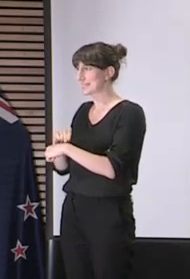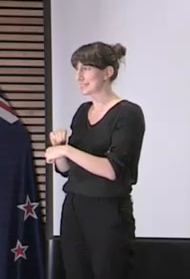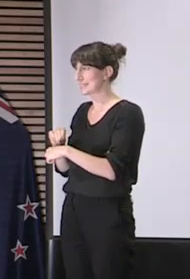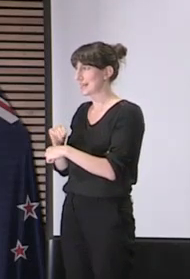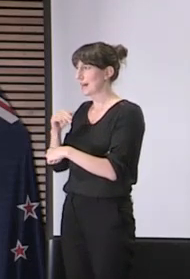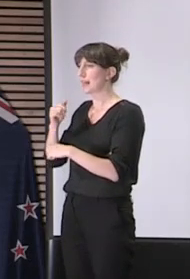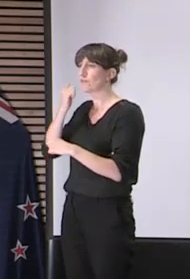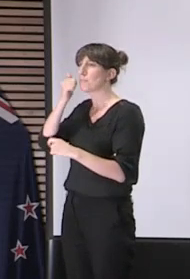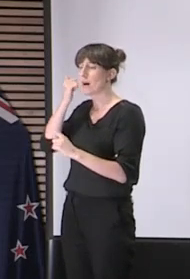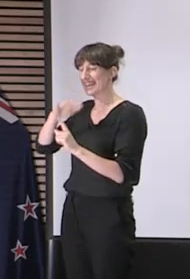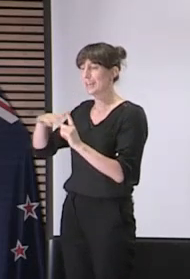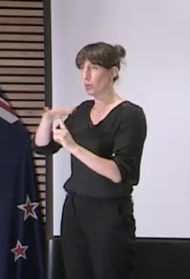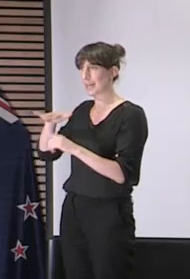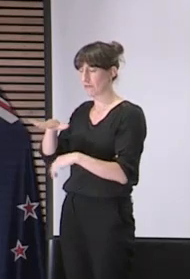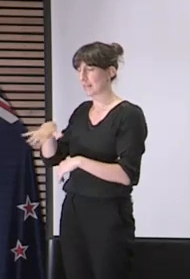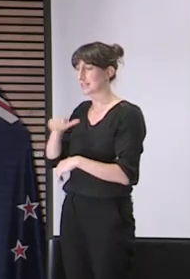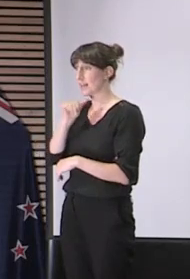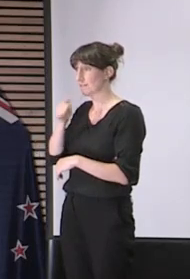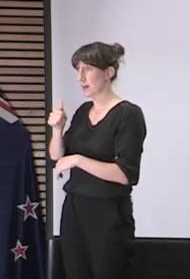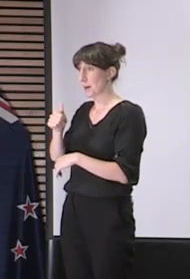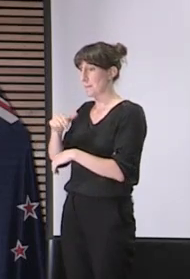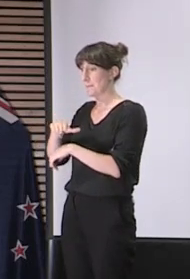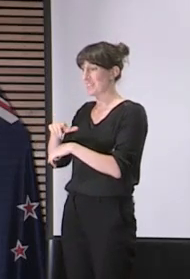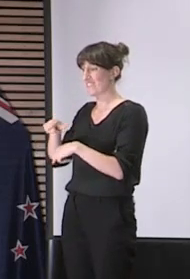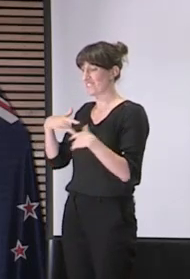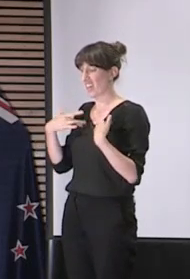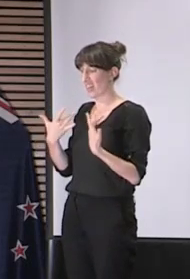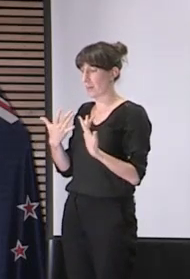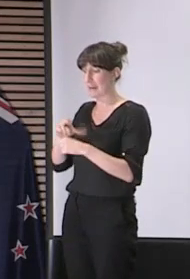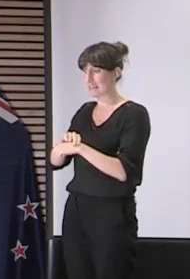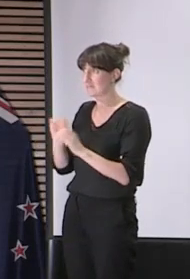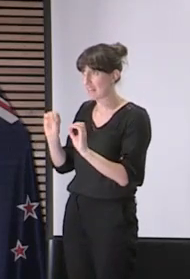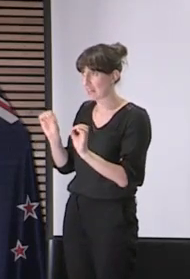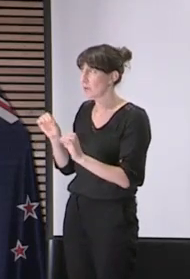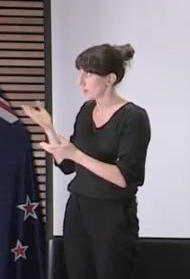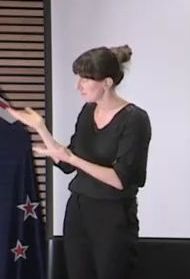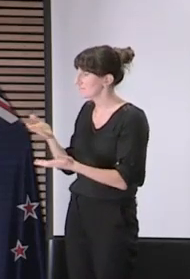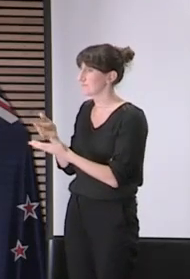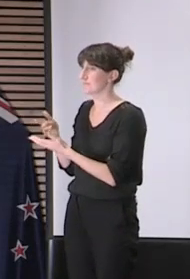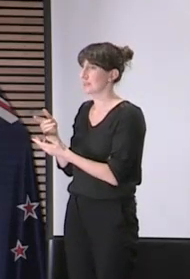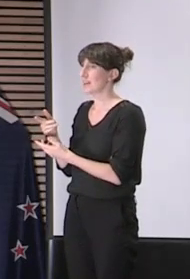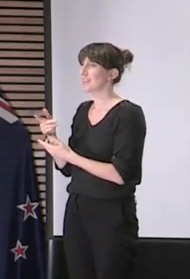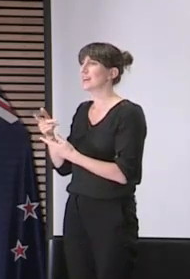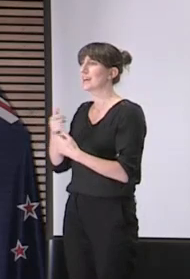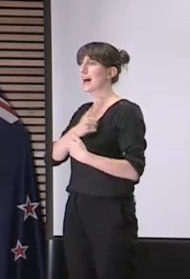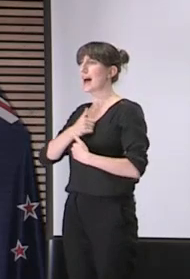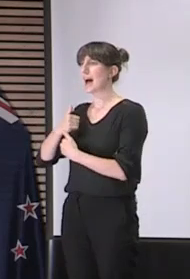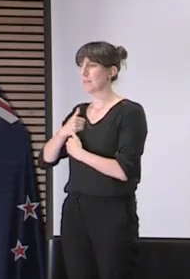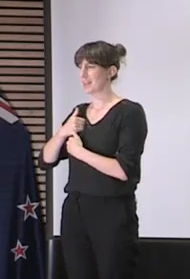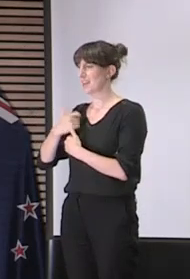police haven't followed up on issues or they feel that